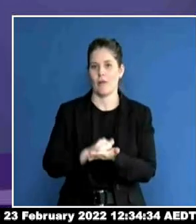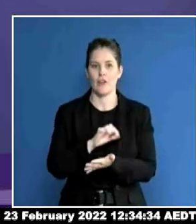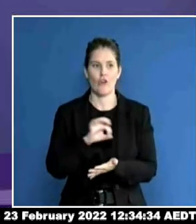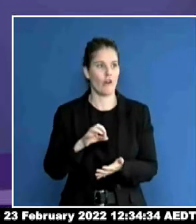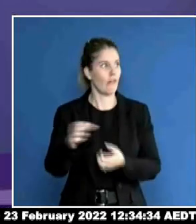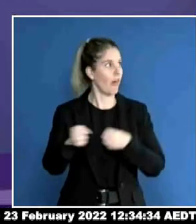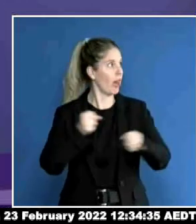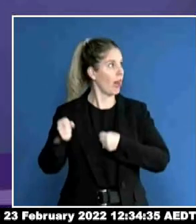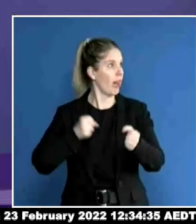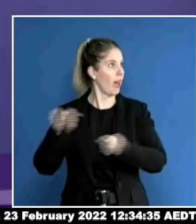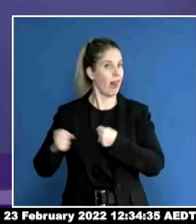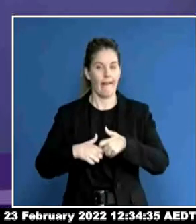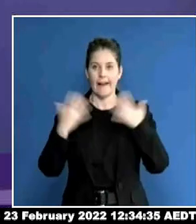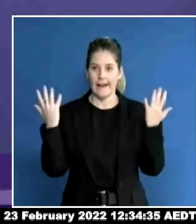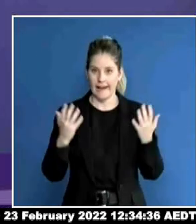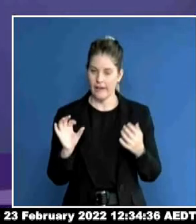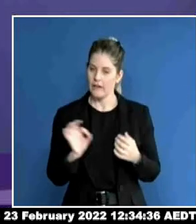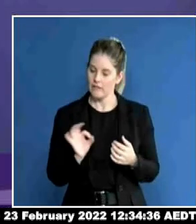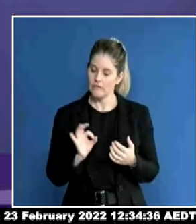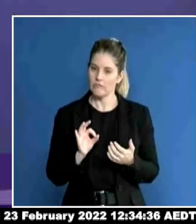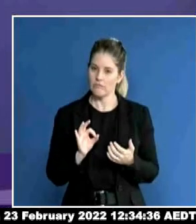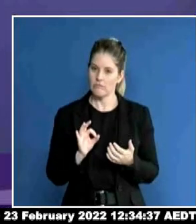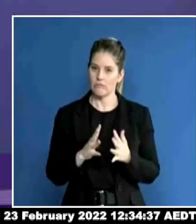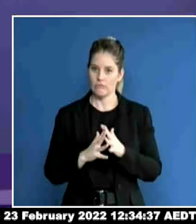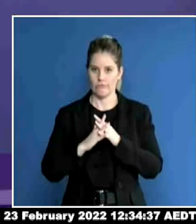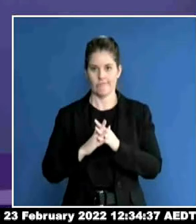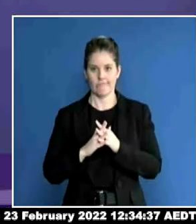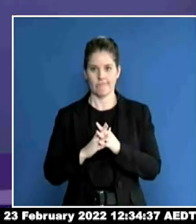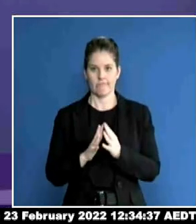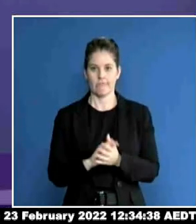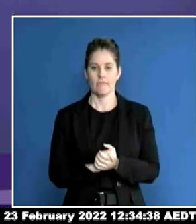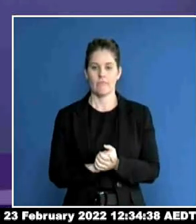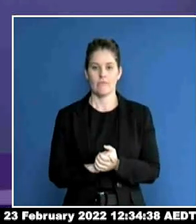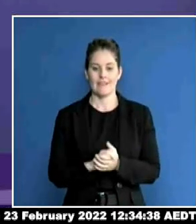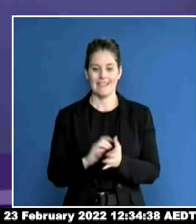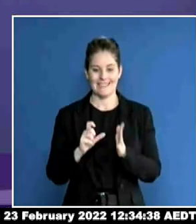"Staff of DES providers require a range of development and training including the